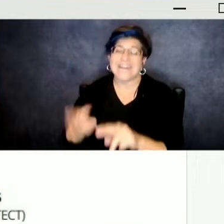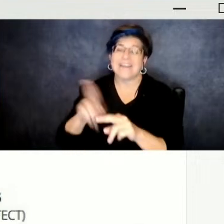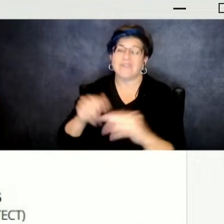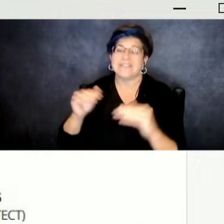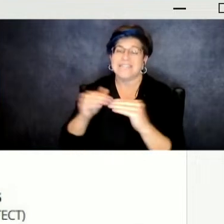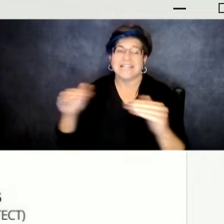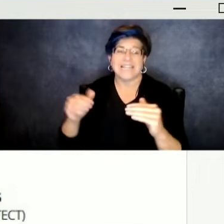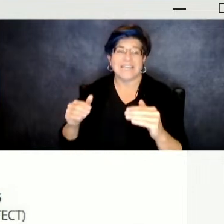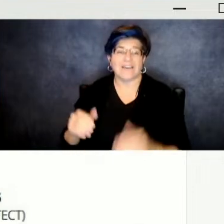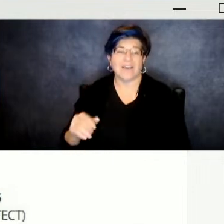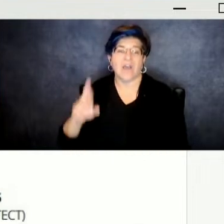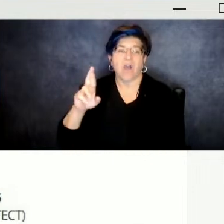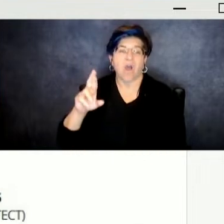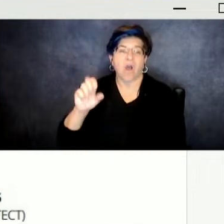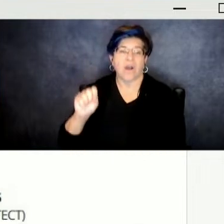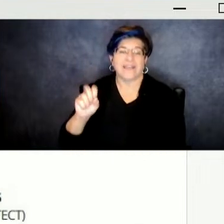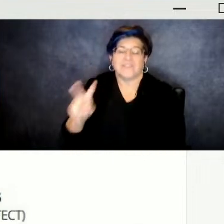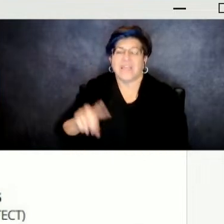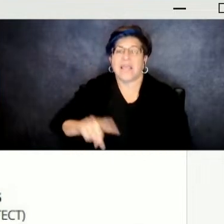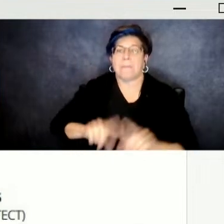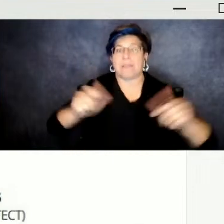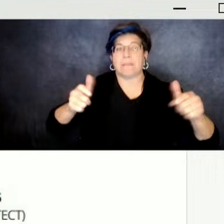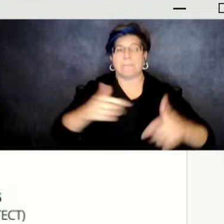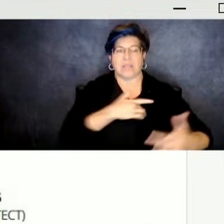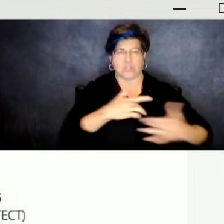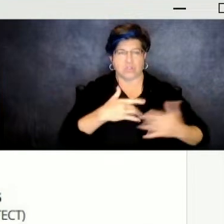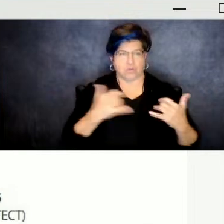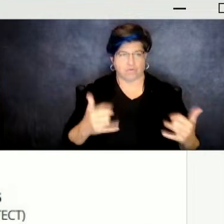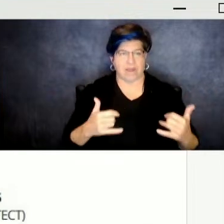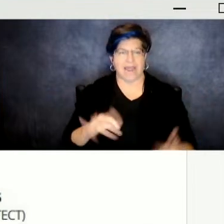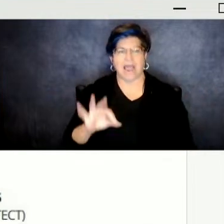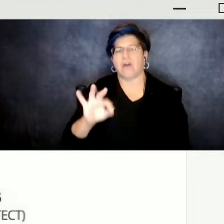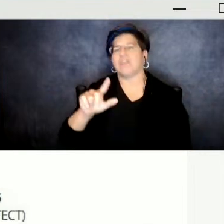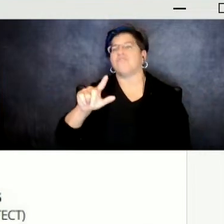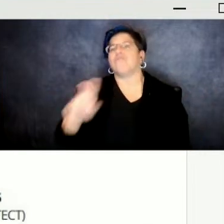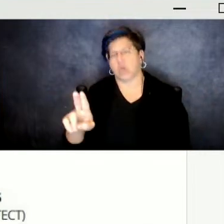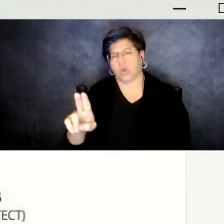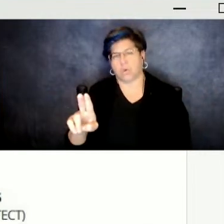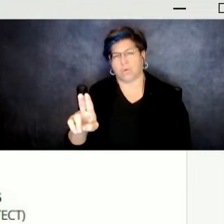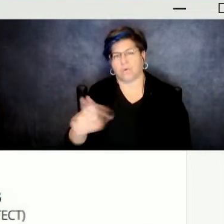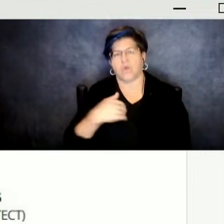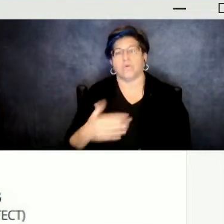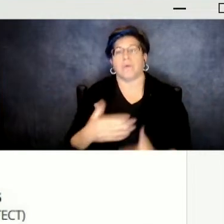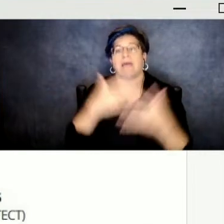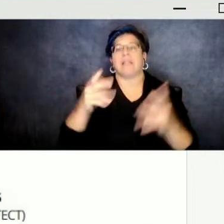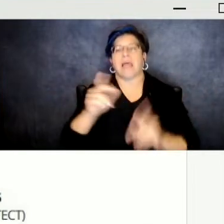ACTUALLY PRETTY MINIMAL RIGHT NOW WE ARE SEEING INCREASING